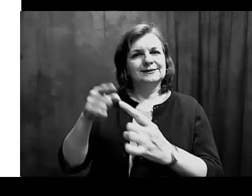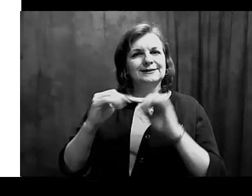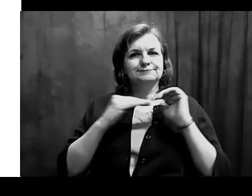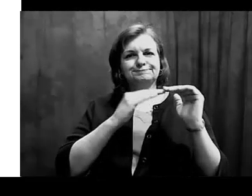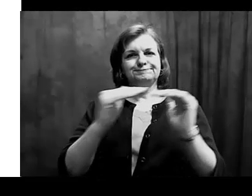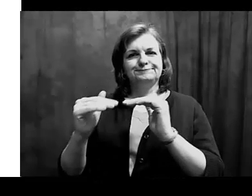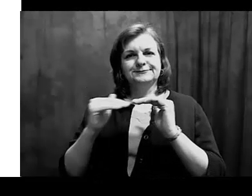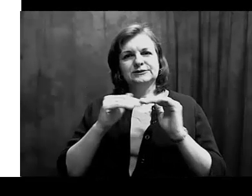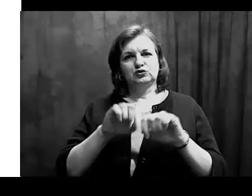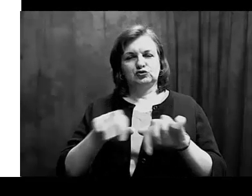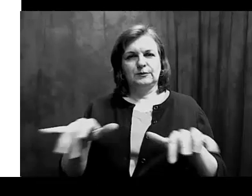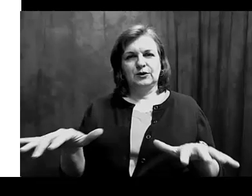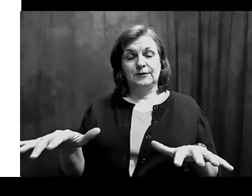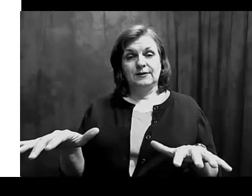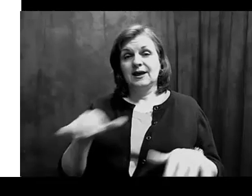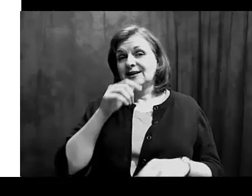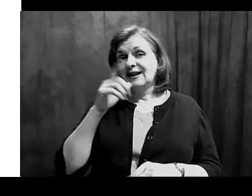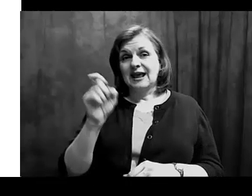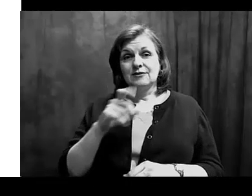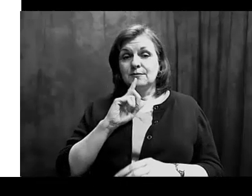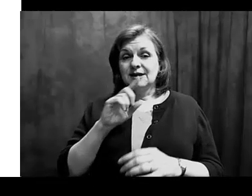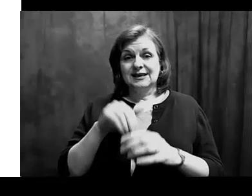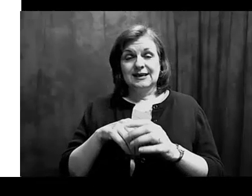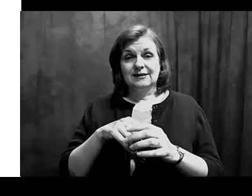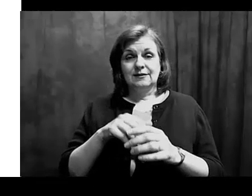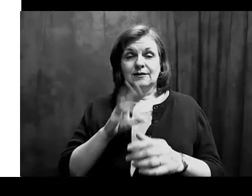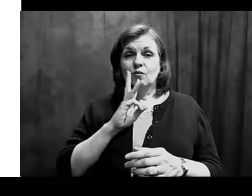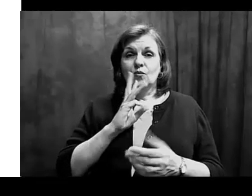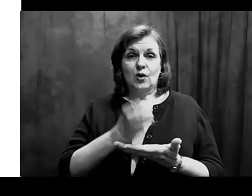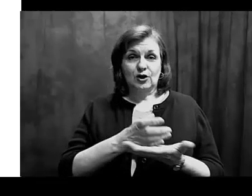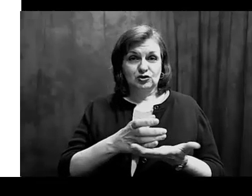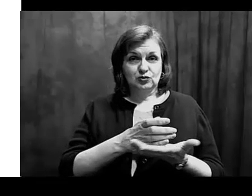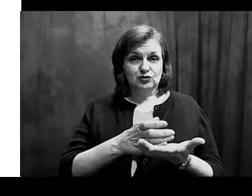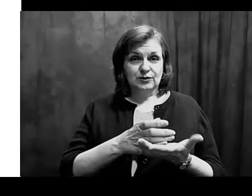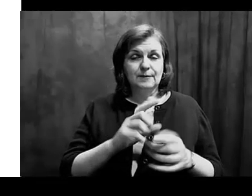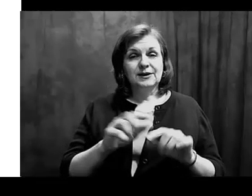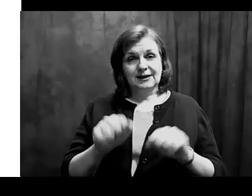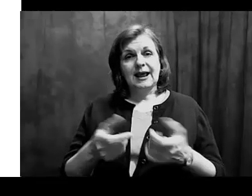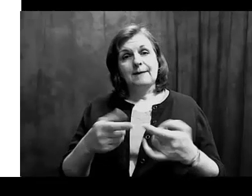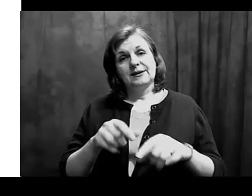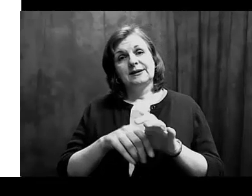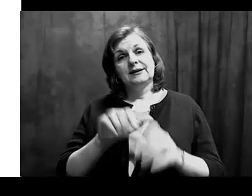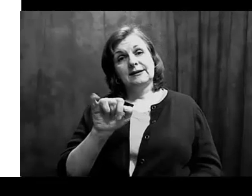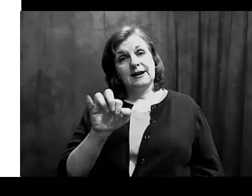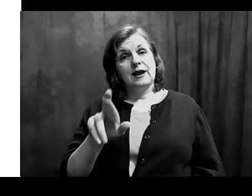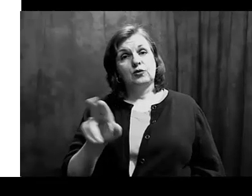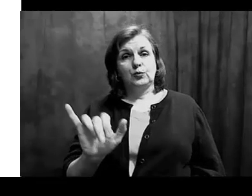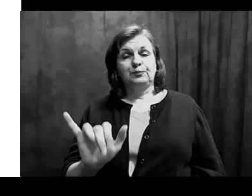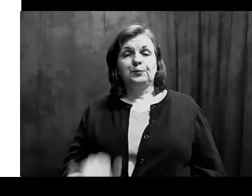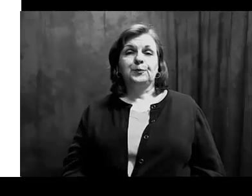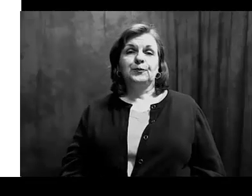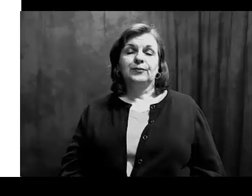but you may be on the other side of the room and still be able to smell it that's the idea of this